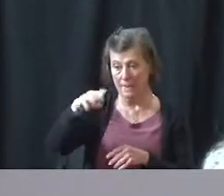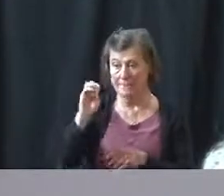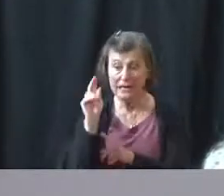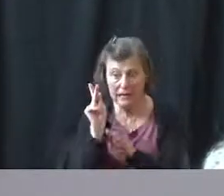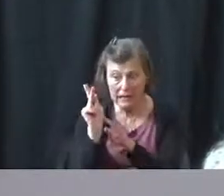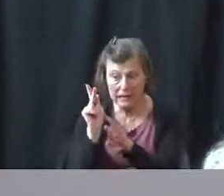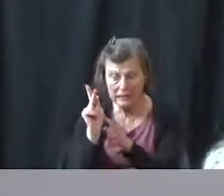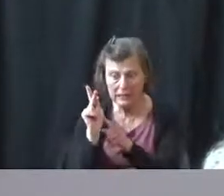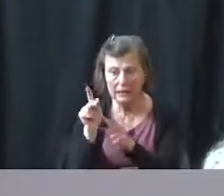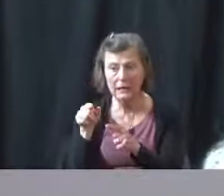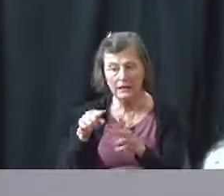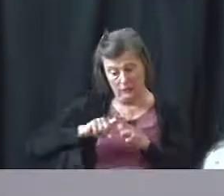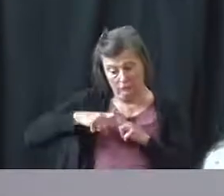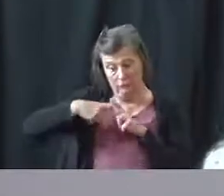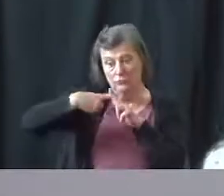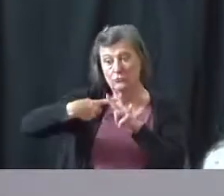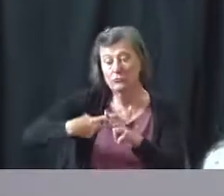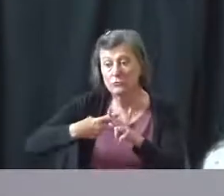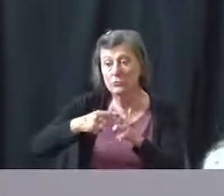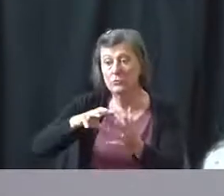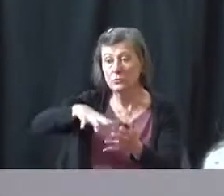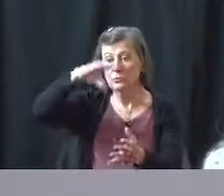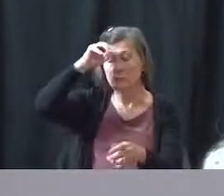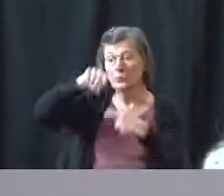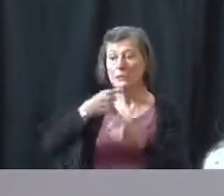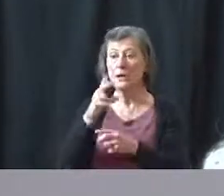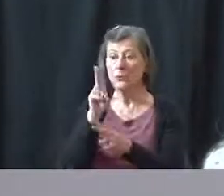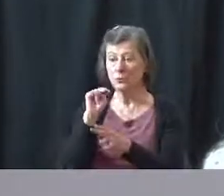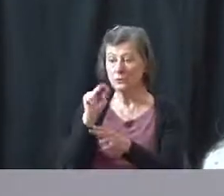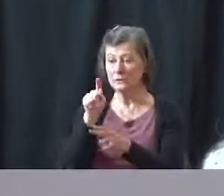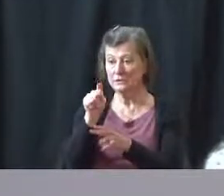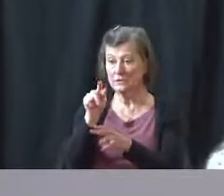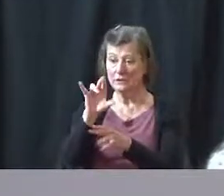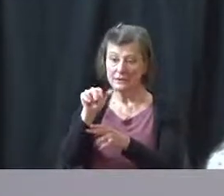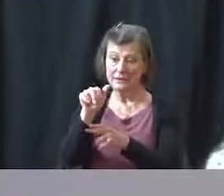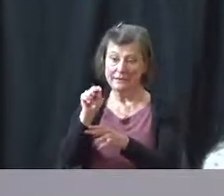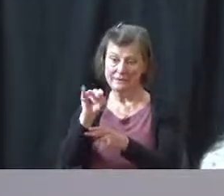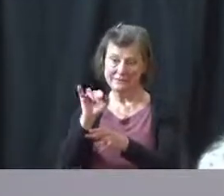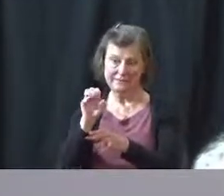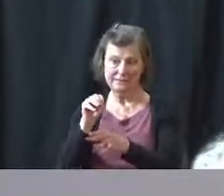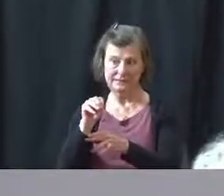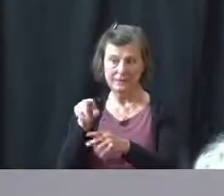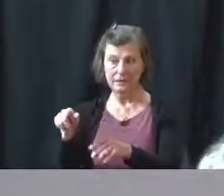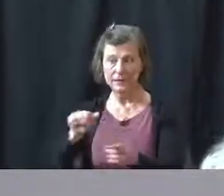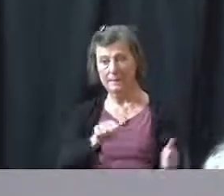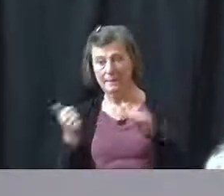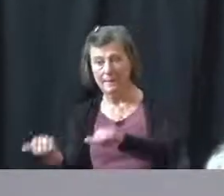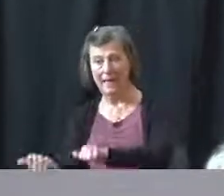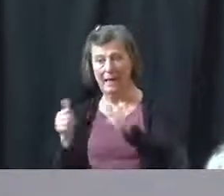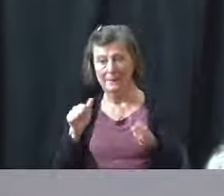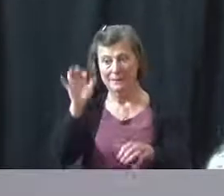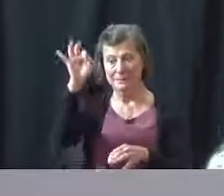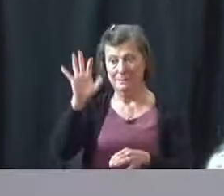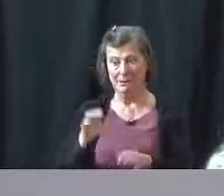And he originally learned about Unitarianism when he was in America. He was a Baptist minister when he came to America.